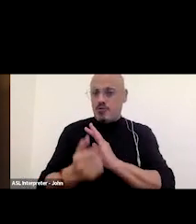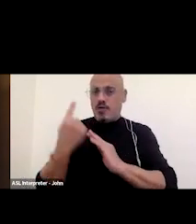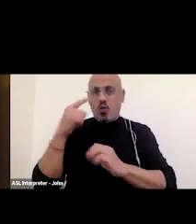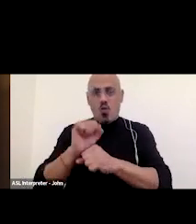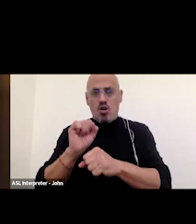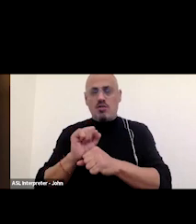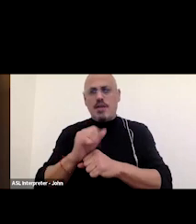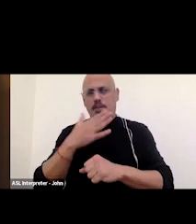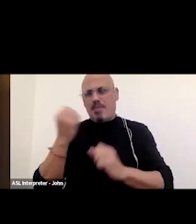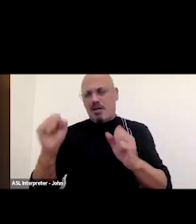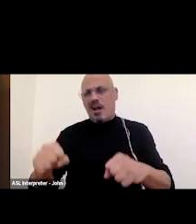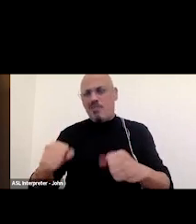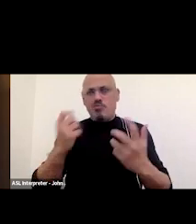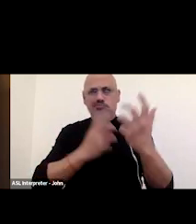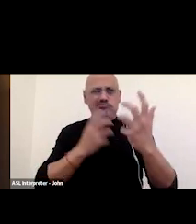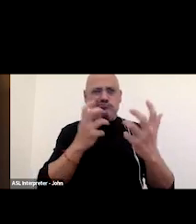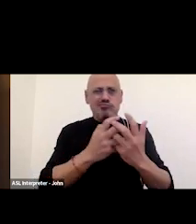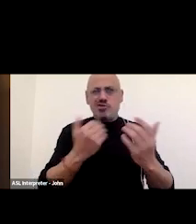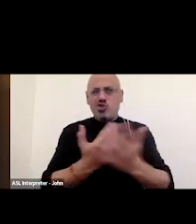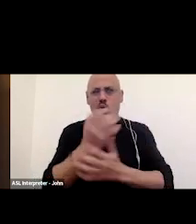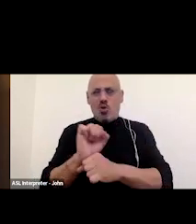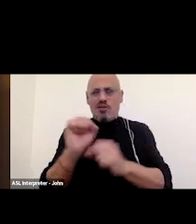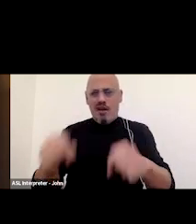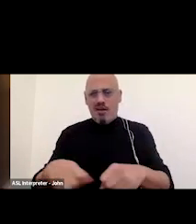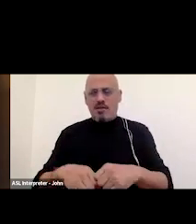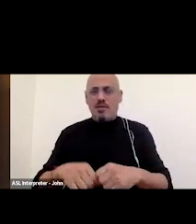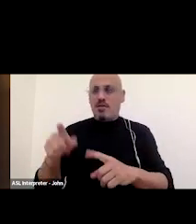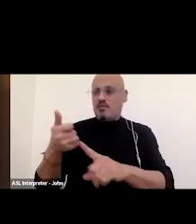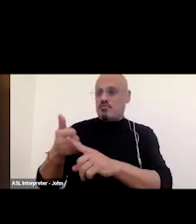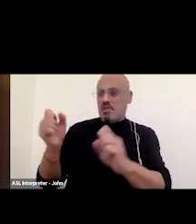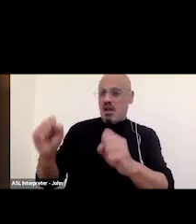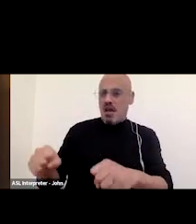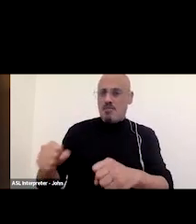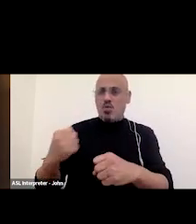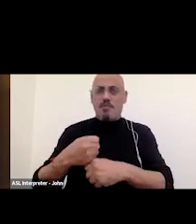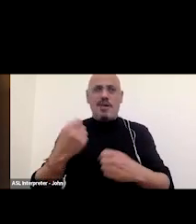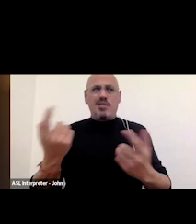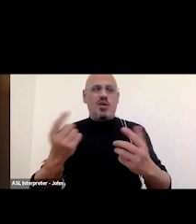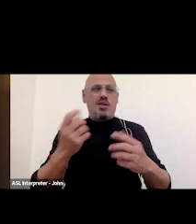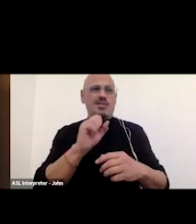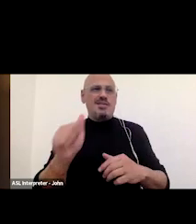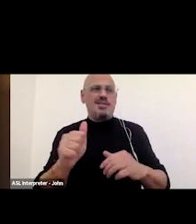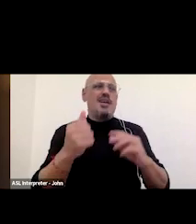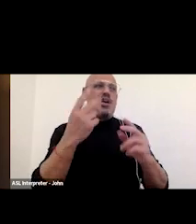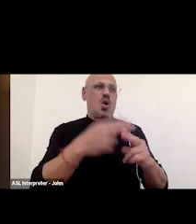are better able to adapt to new work, are able to make what SSA calls a vocational adjustment